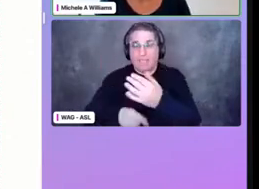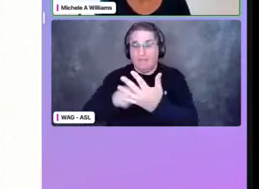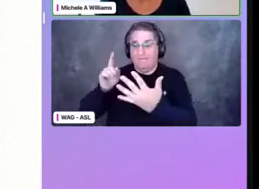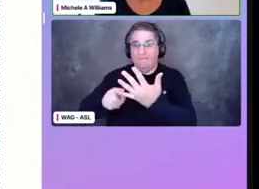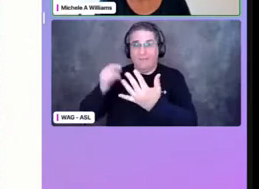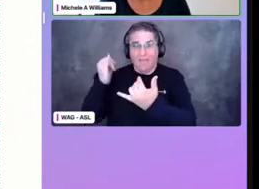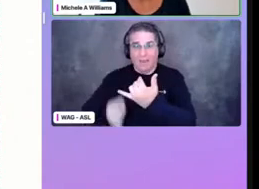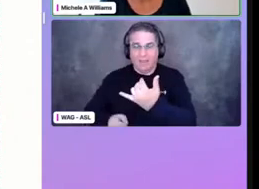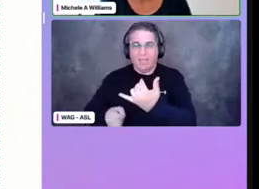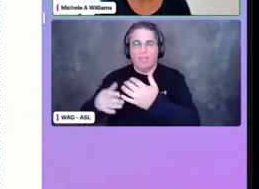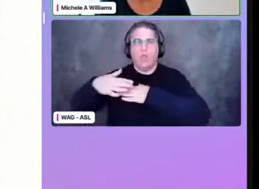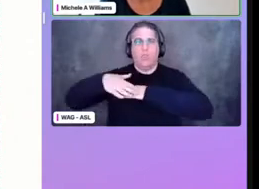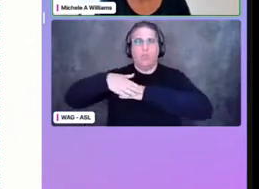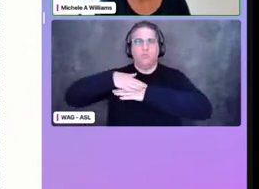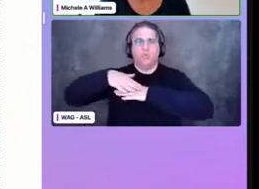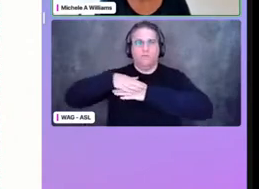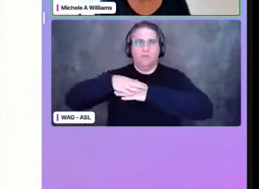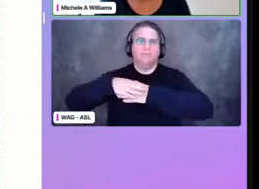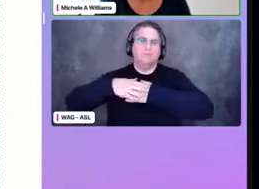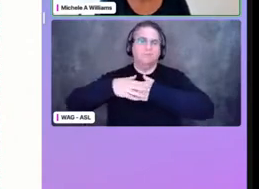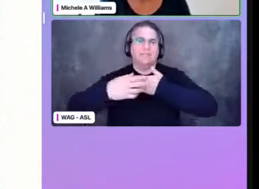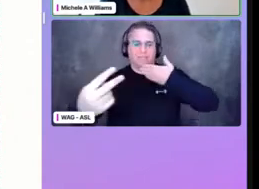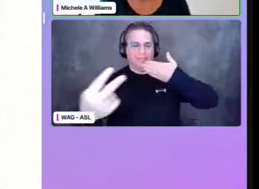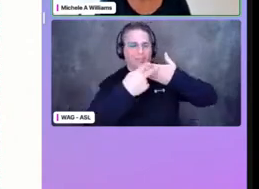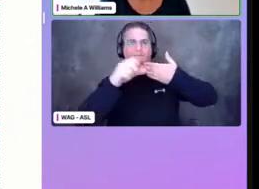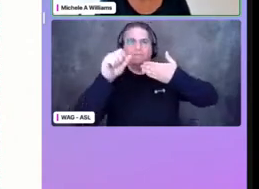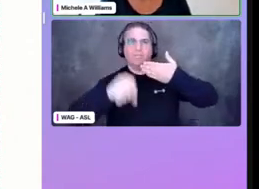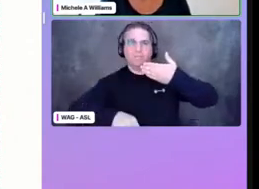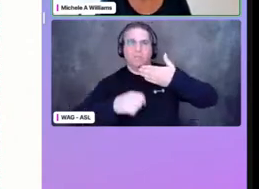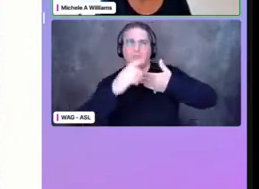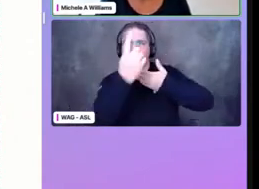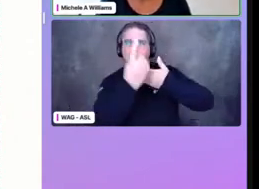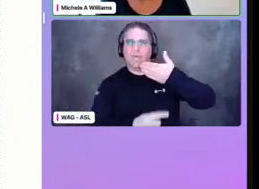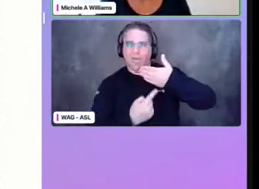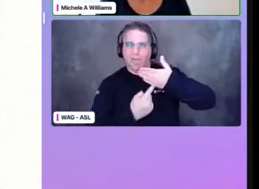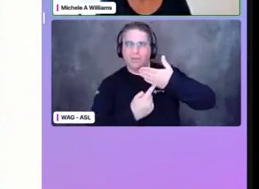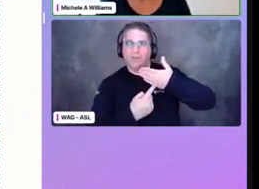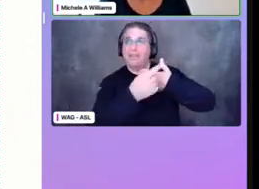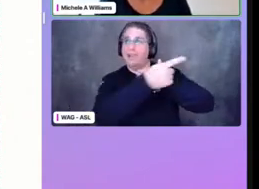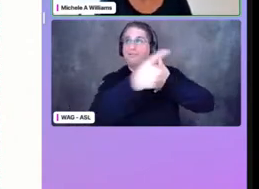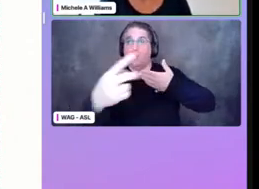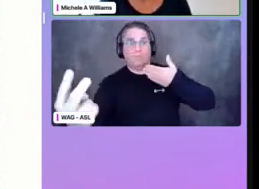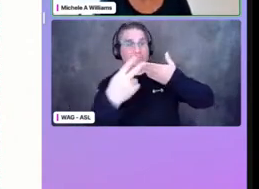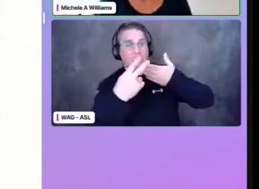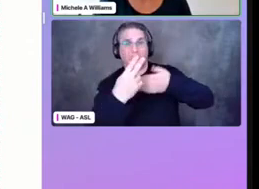and components of what that would look like, and then finally there is The a surface. visual design, which